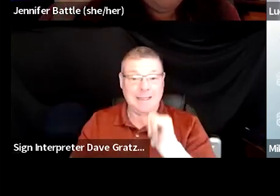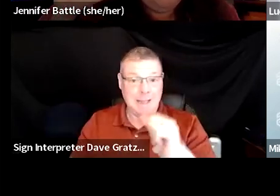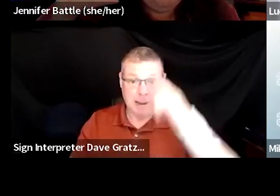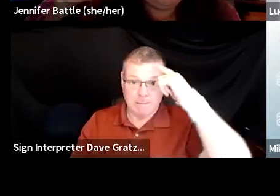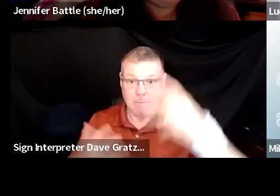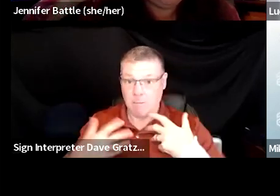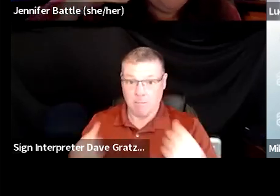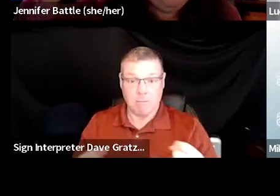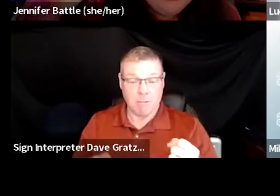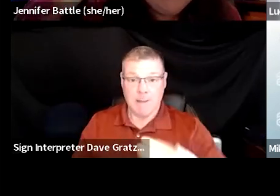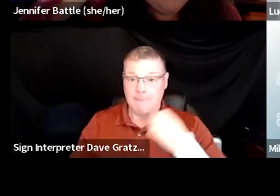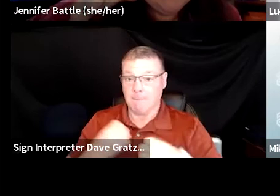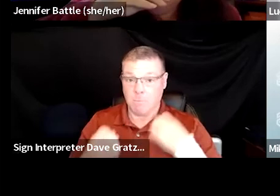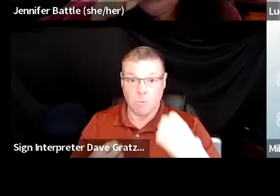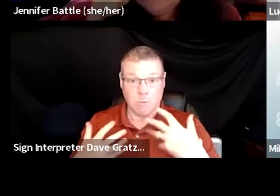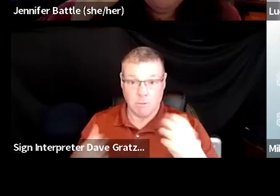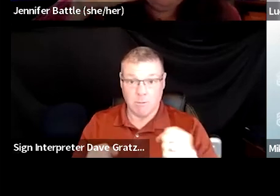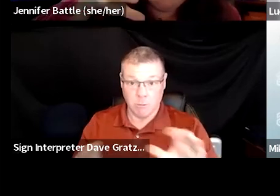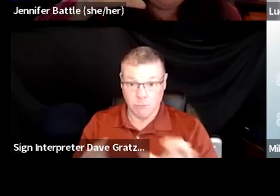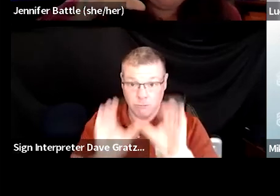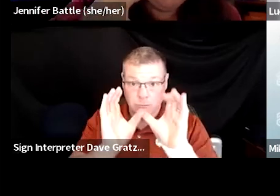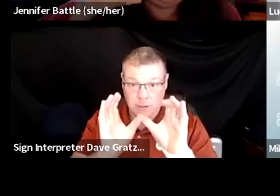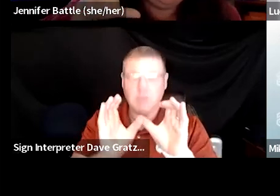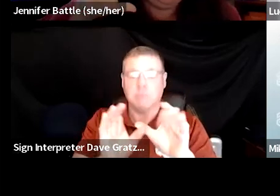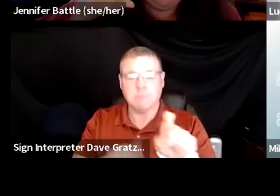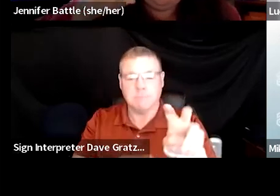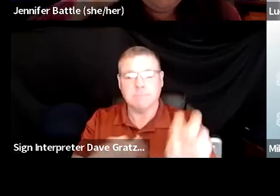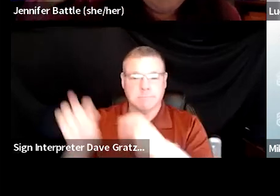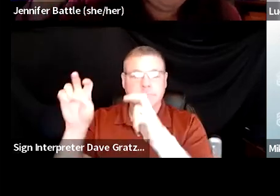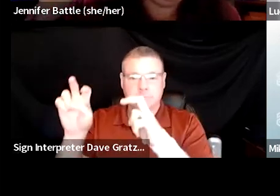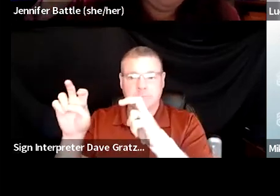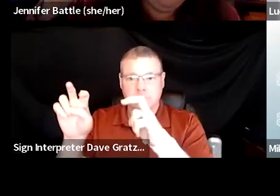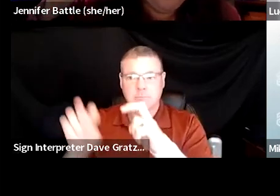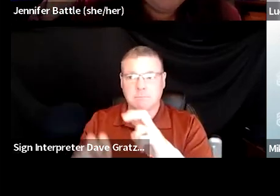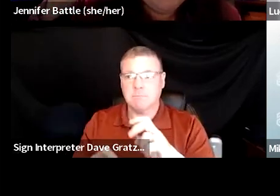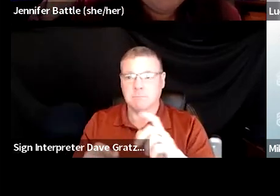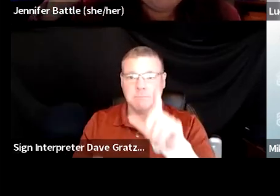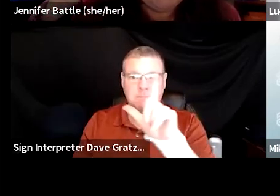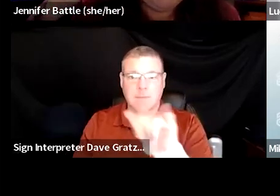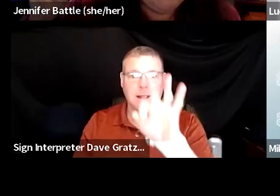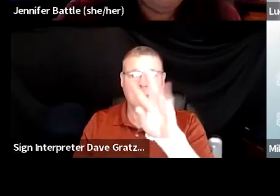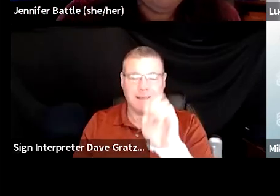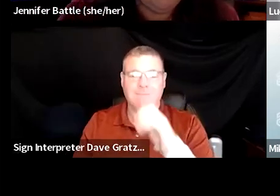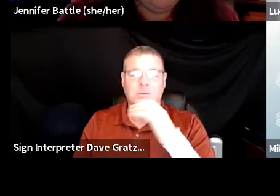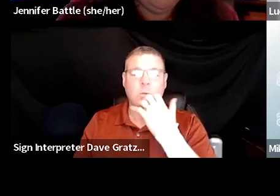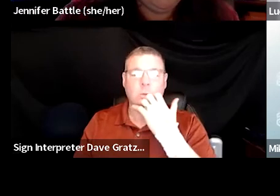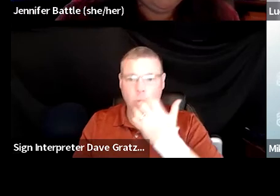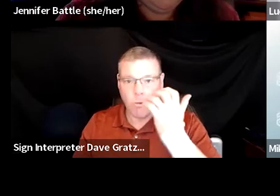or an emotional health immediate crisis, we can then do a live warm connection with our local 211,